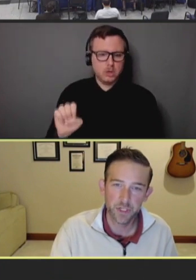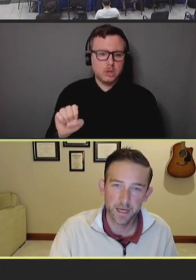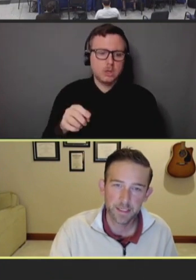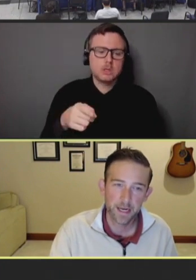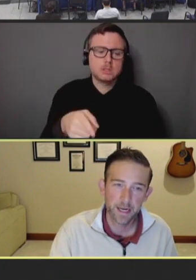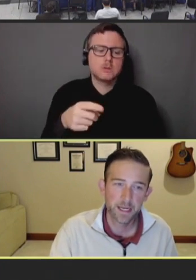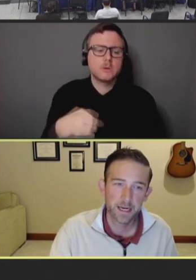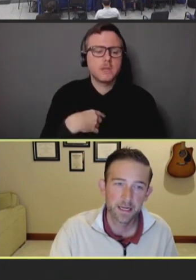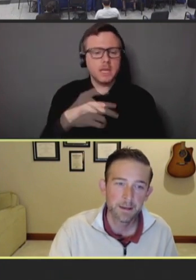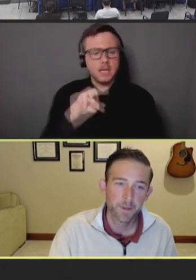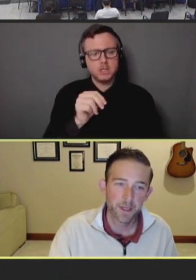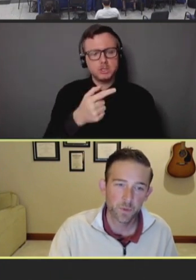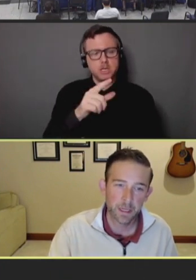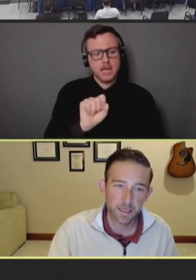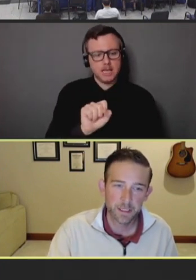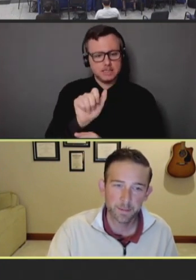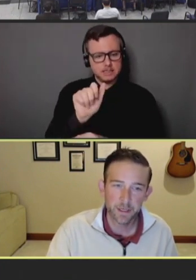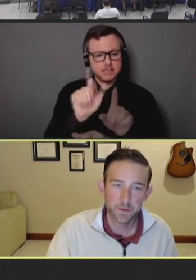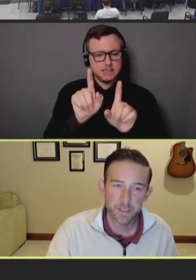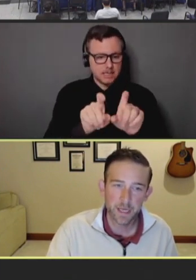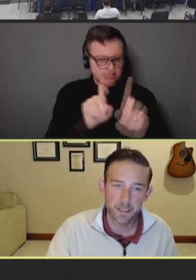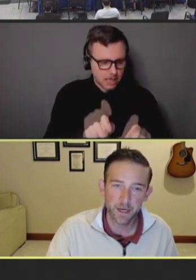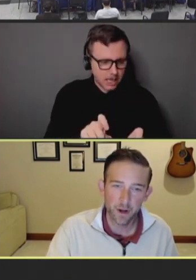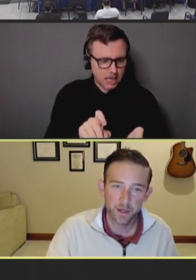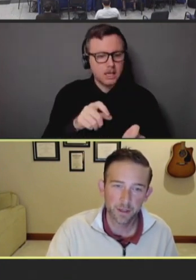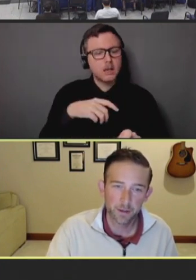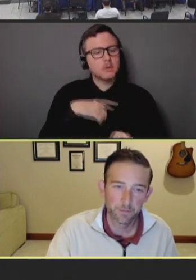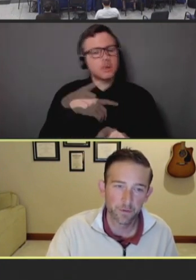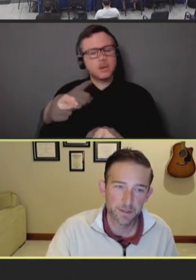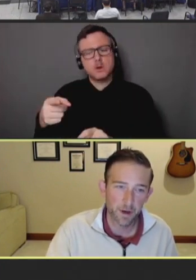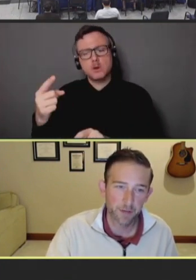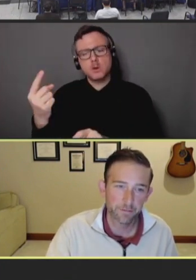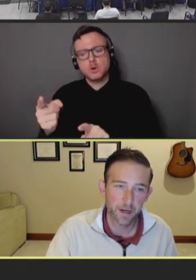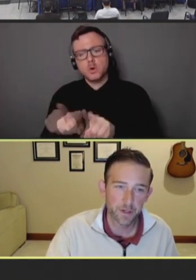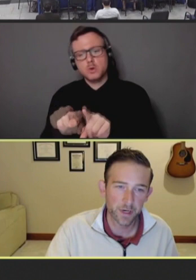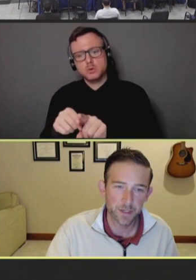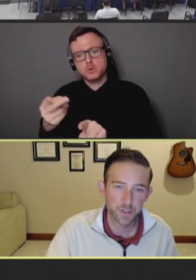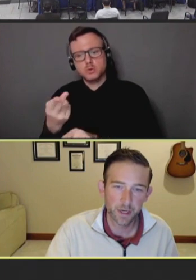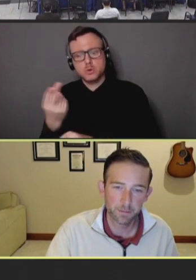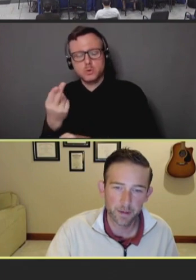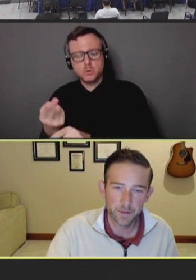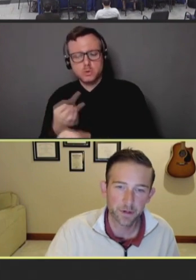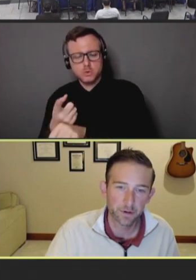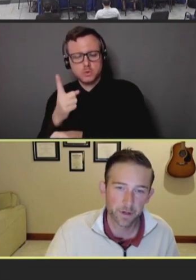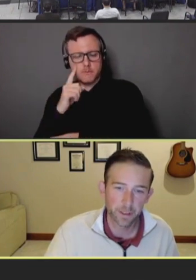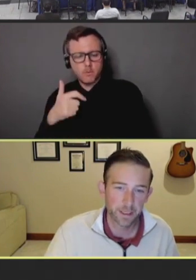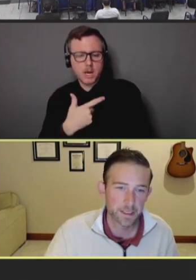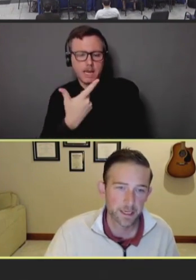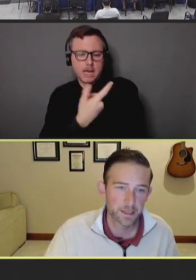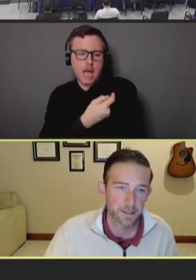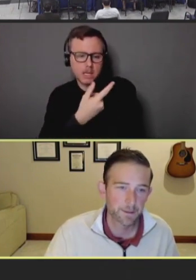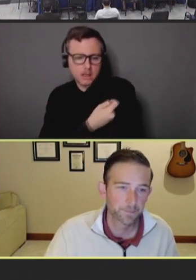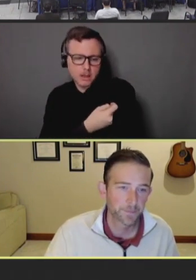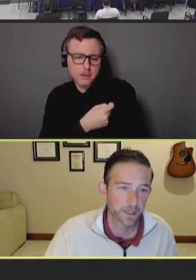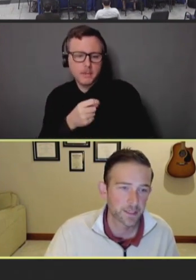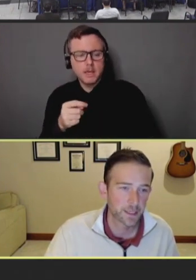NGS assay as well as to be used as an inoculum for this modified transgenic mouse neurovirulence test.